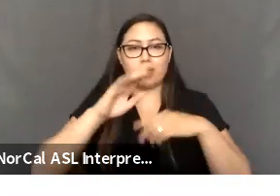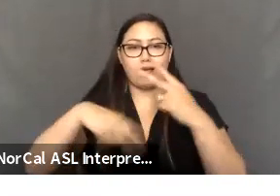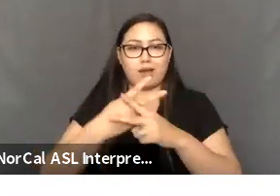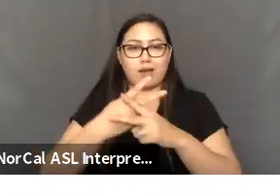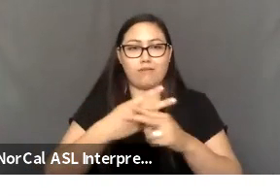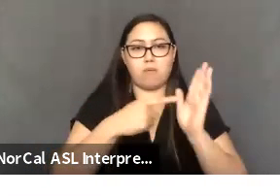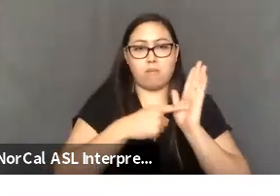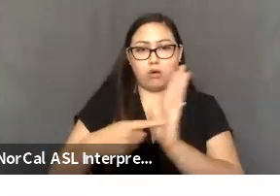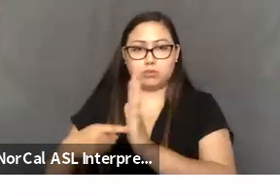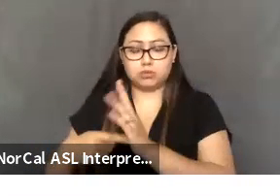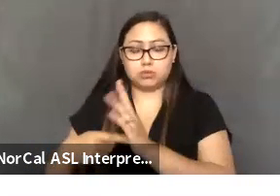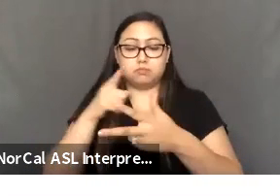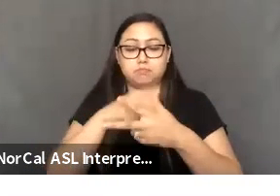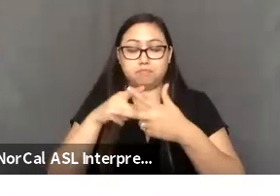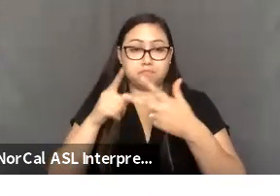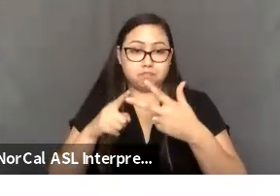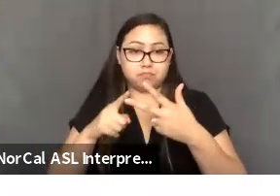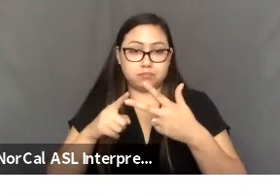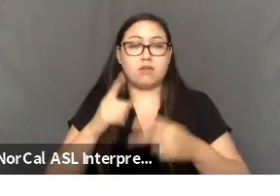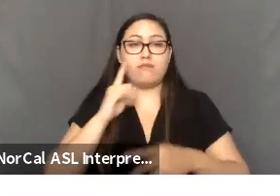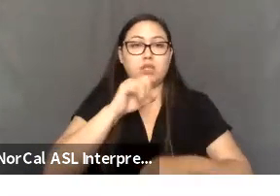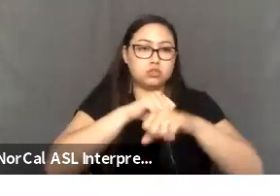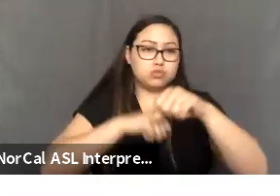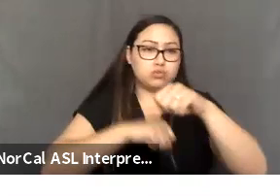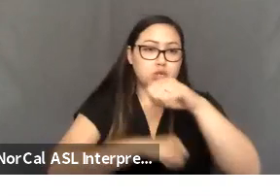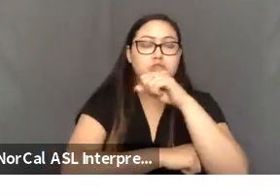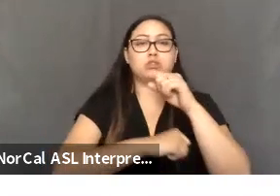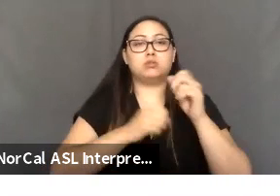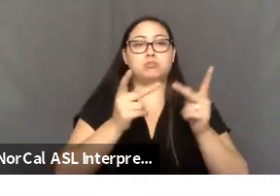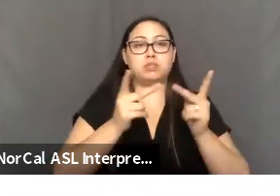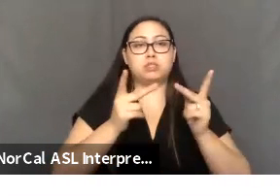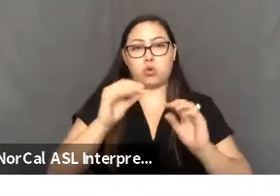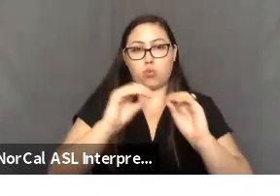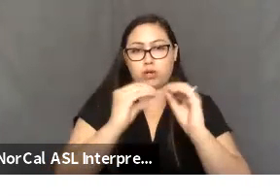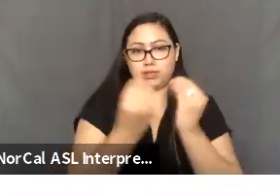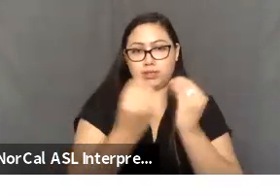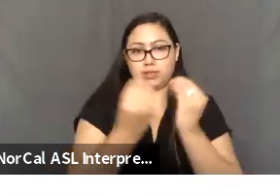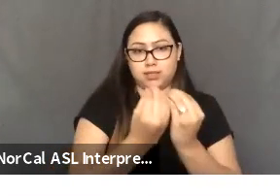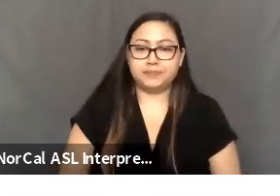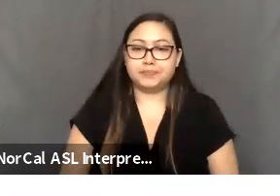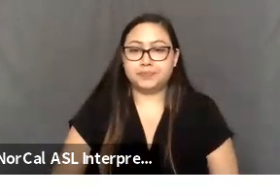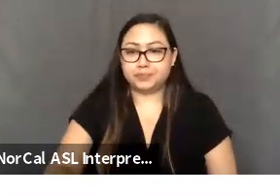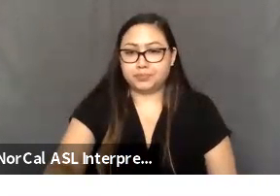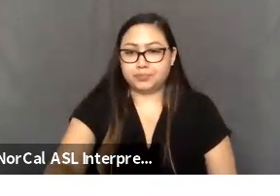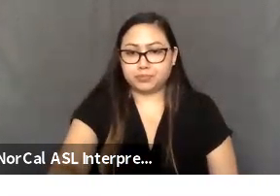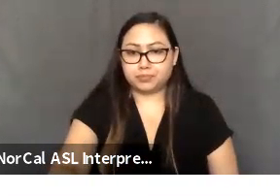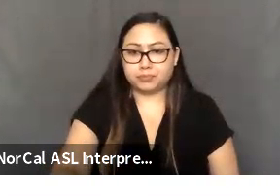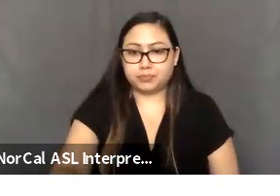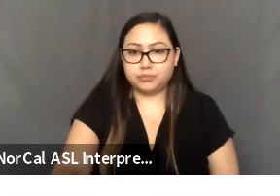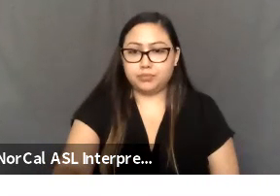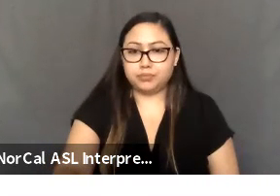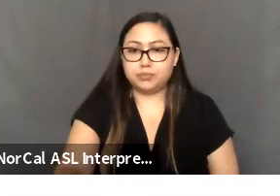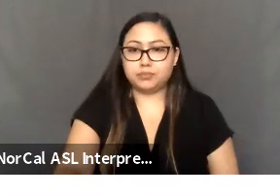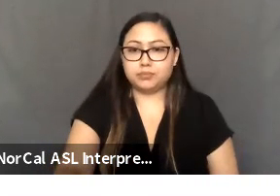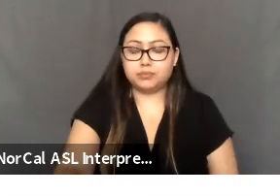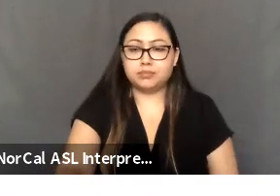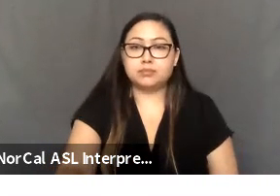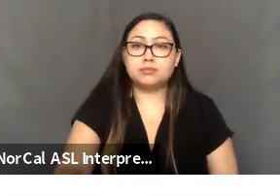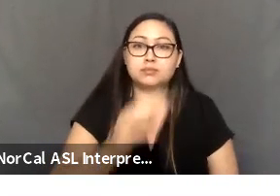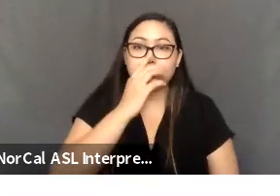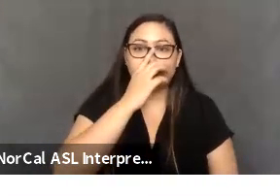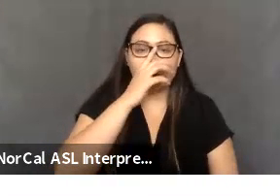structure of the position and the organization. Next slide. The first model was really kind of